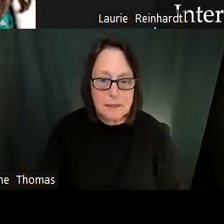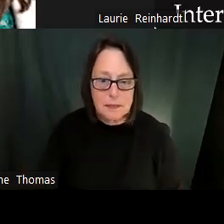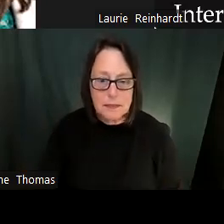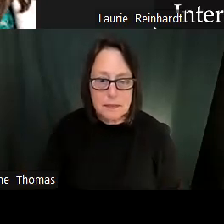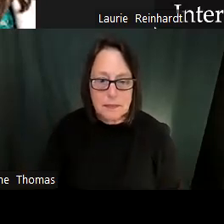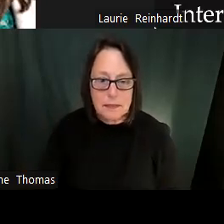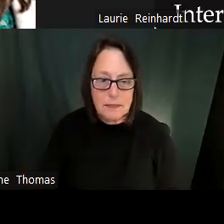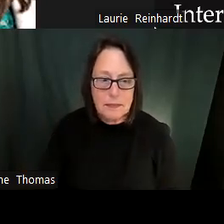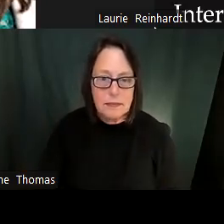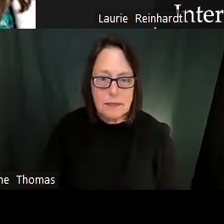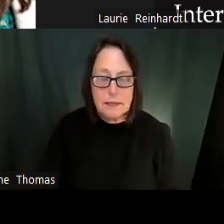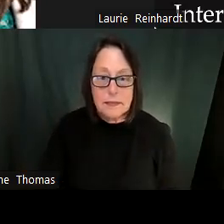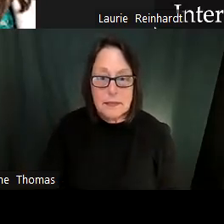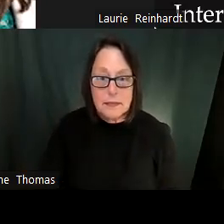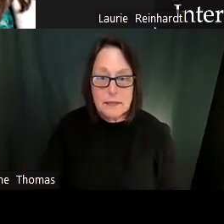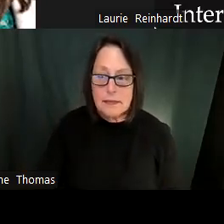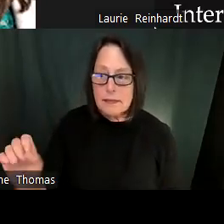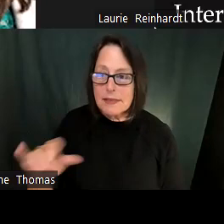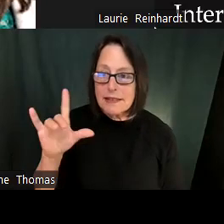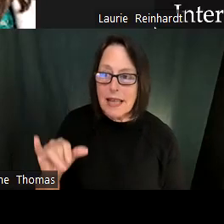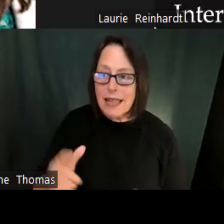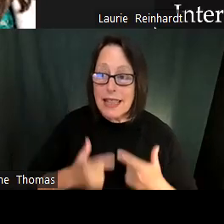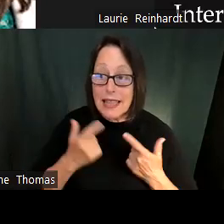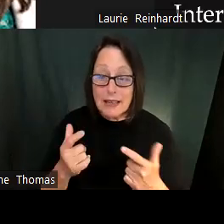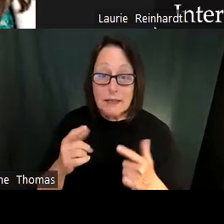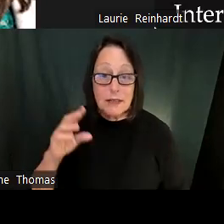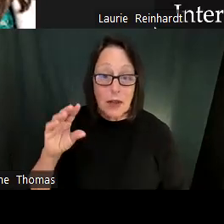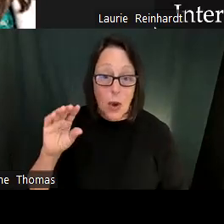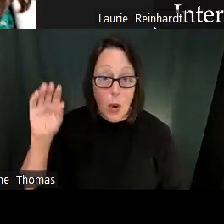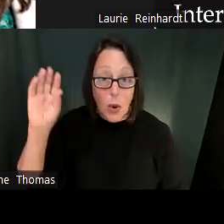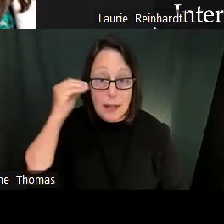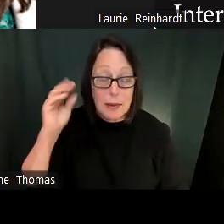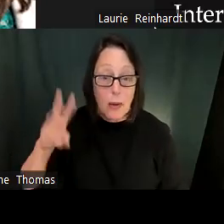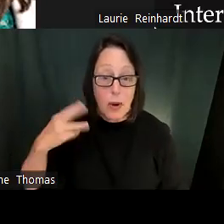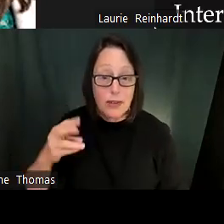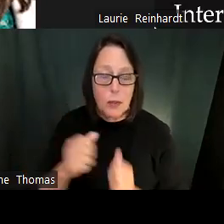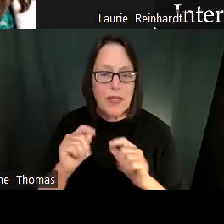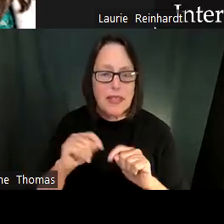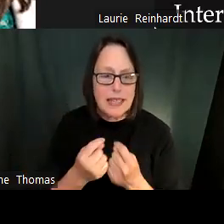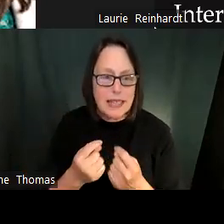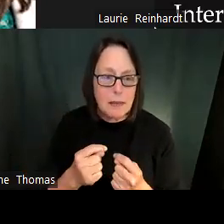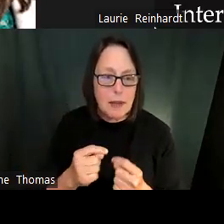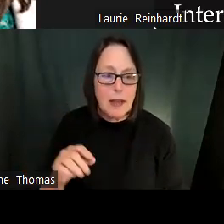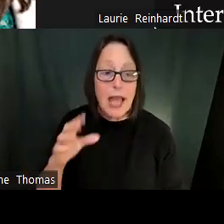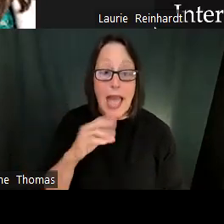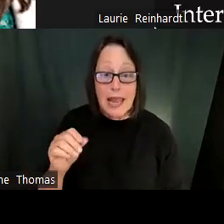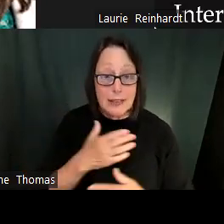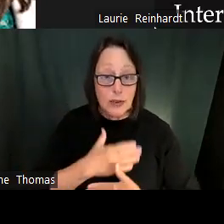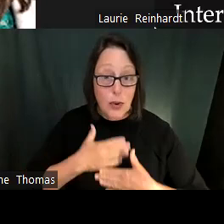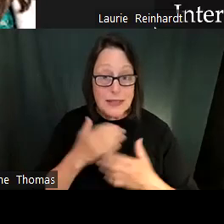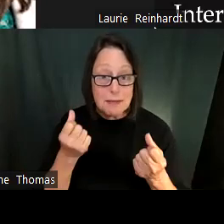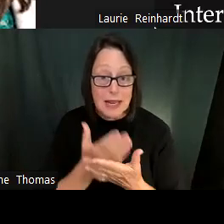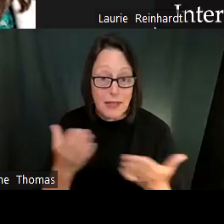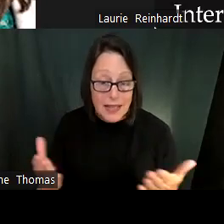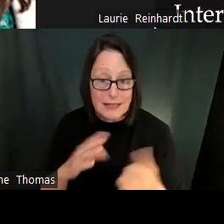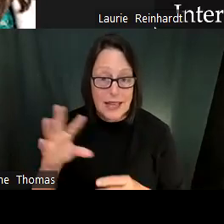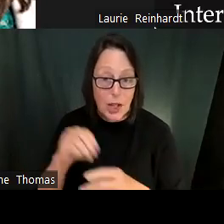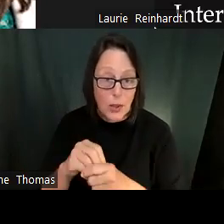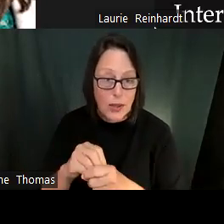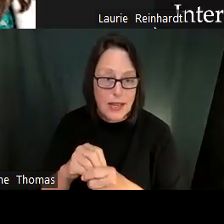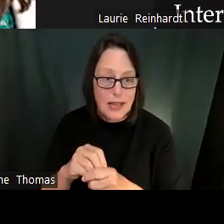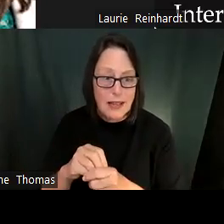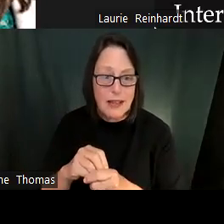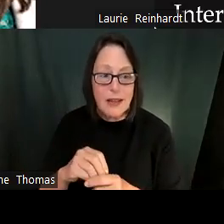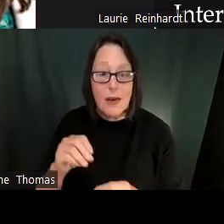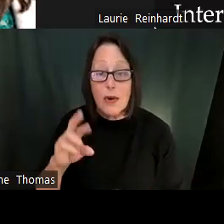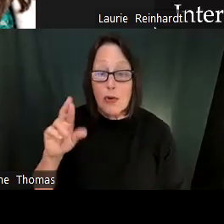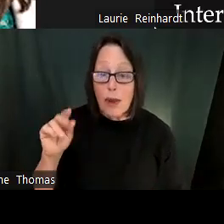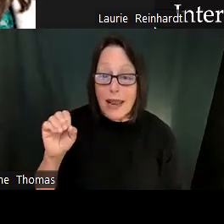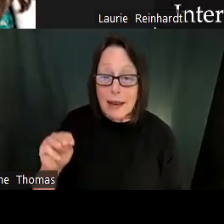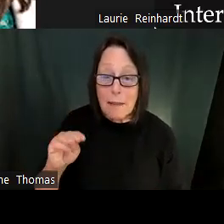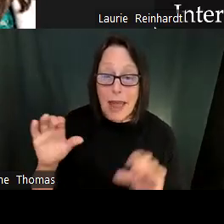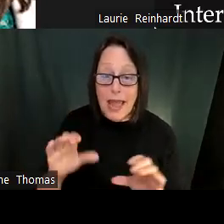Trauma and well-being.